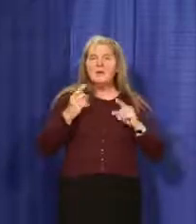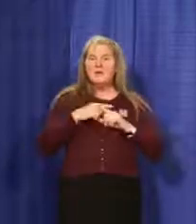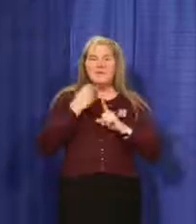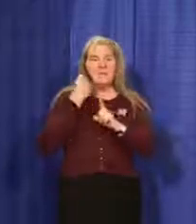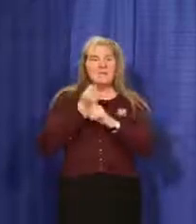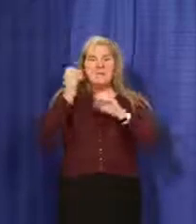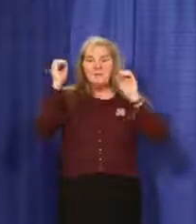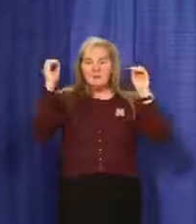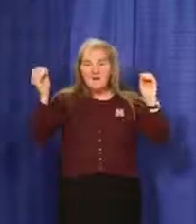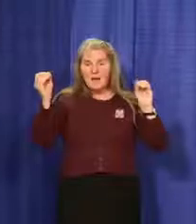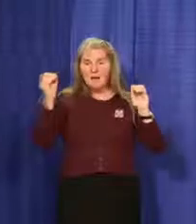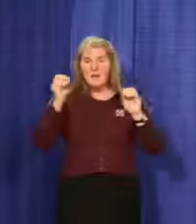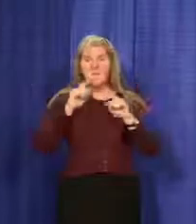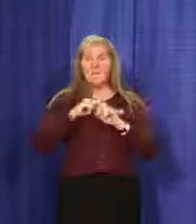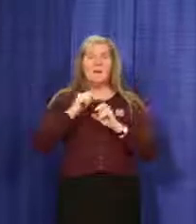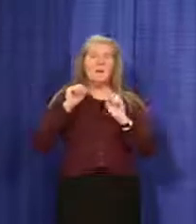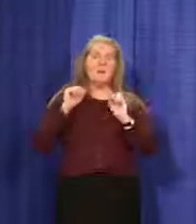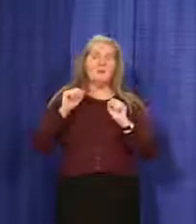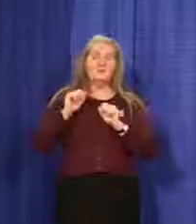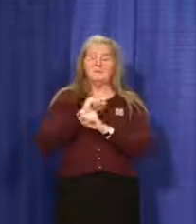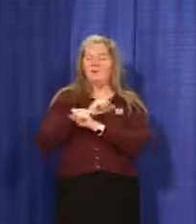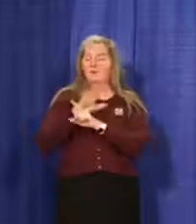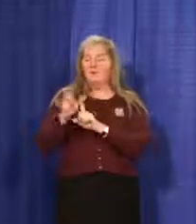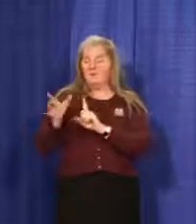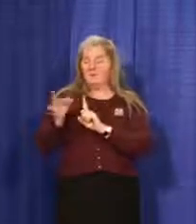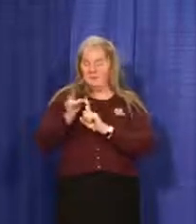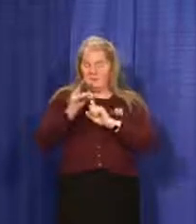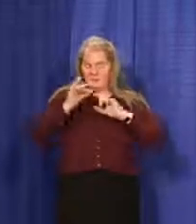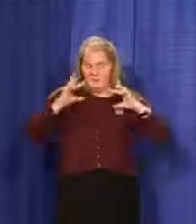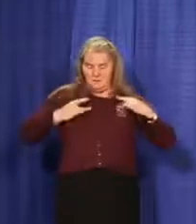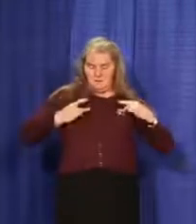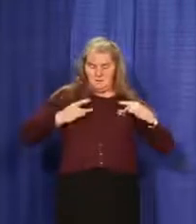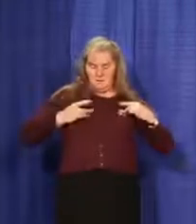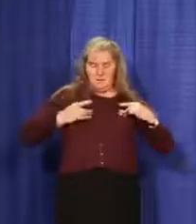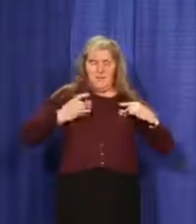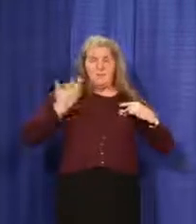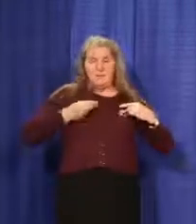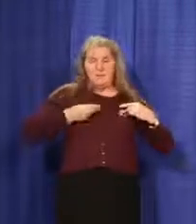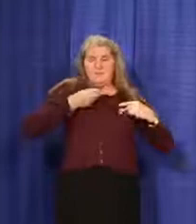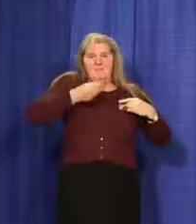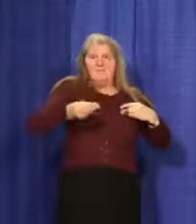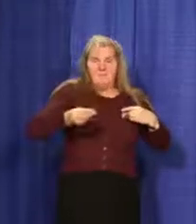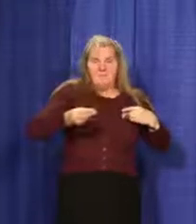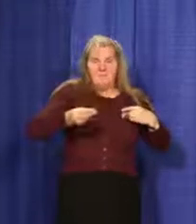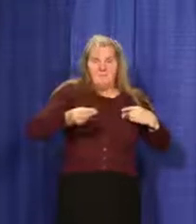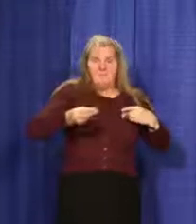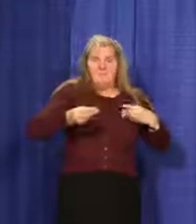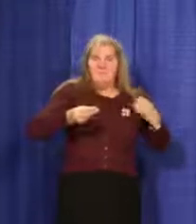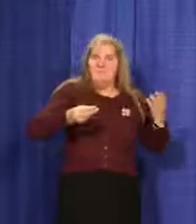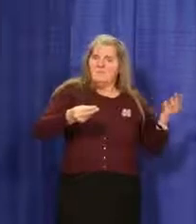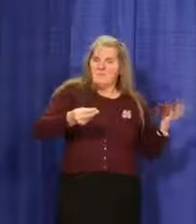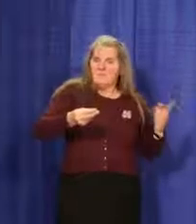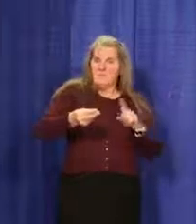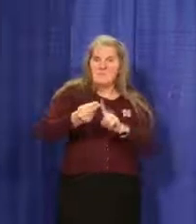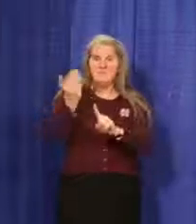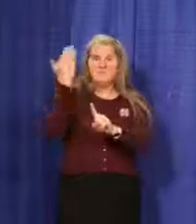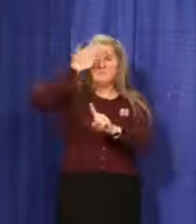About one of those introductions that could occur in lead to transmission to others and be